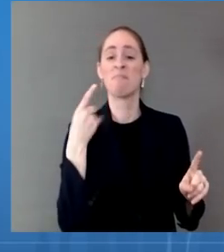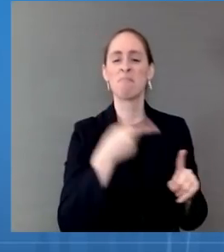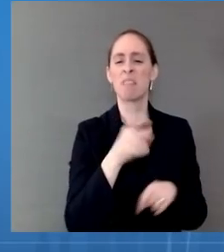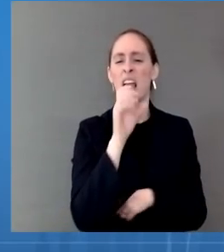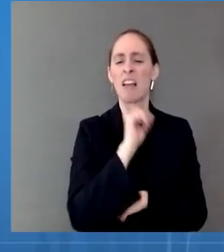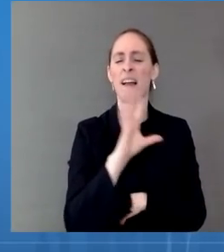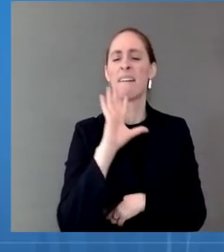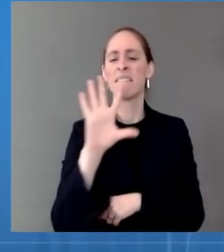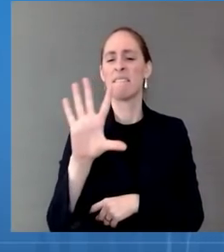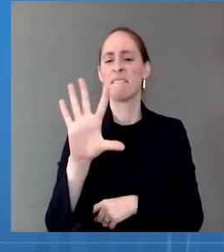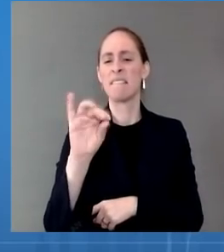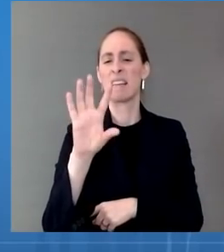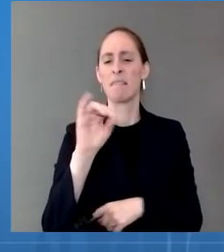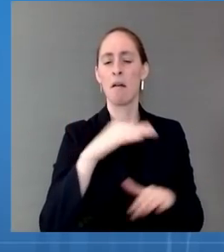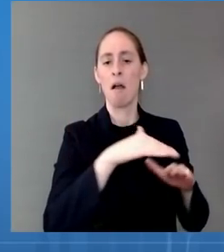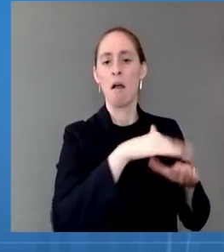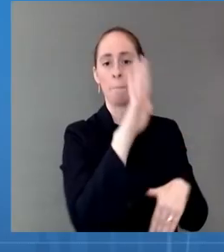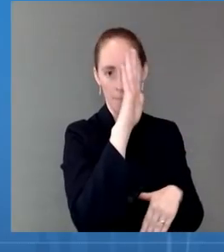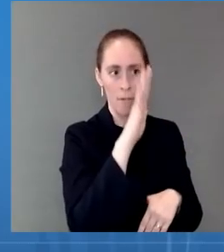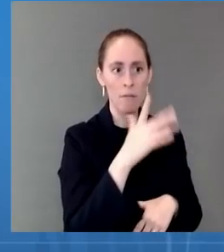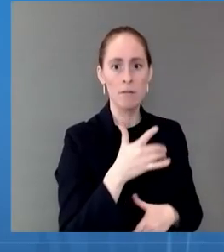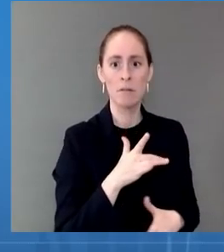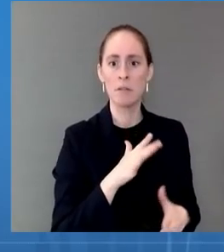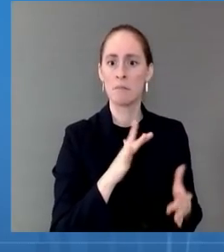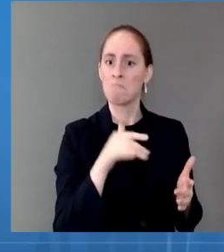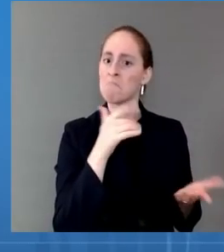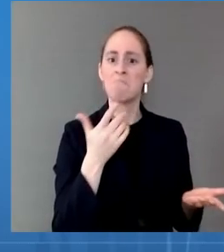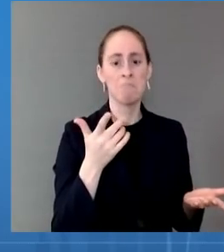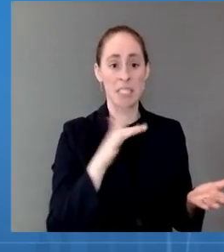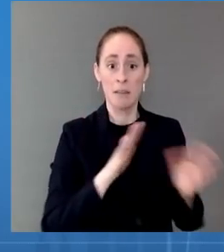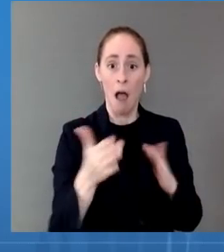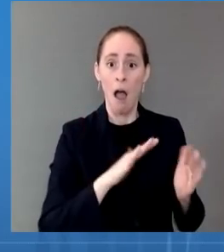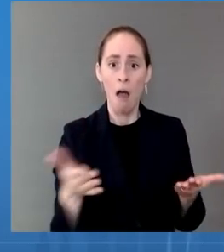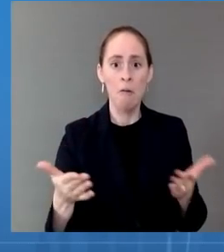compared to those who did not receive a booster in the other.